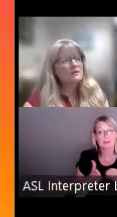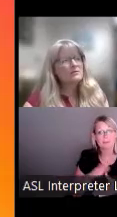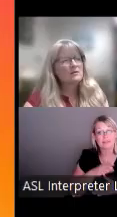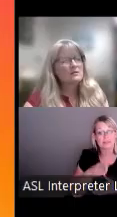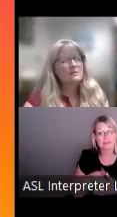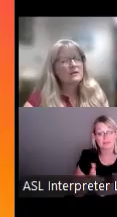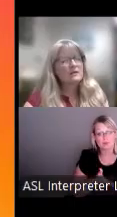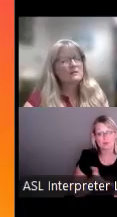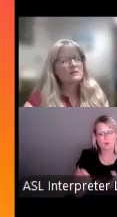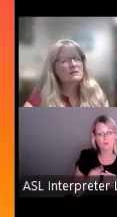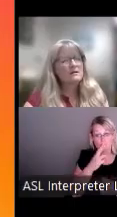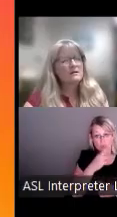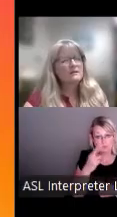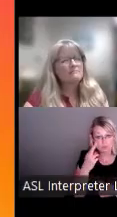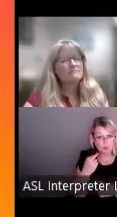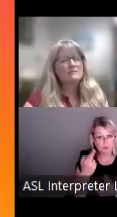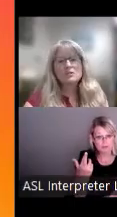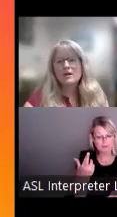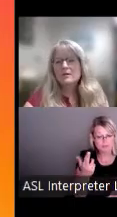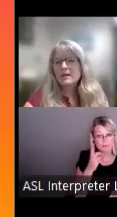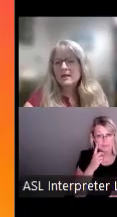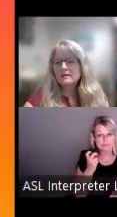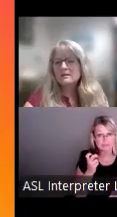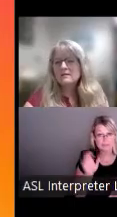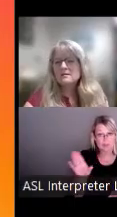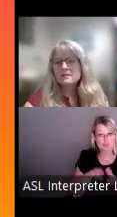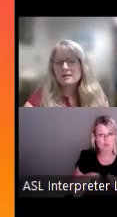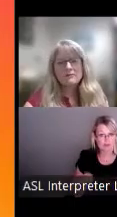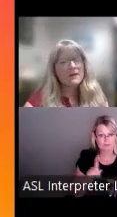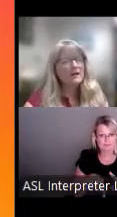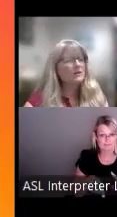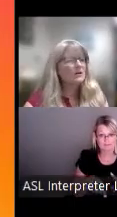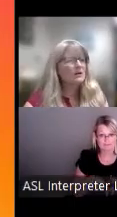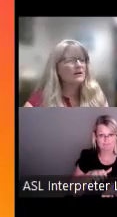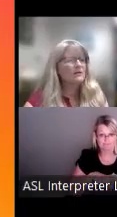to restaurants because their child can't sit for that long